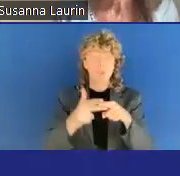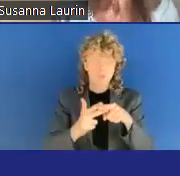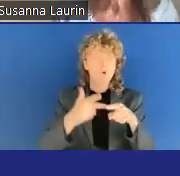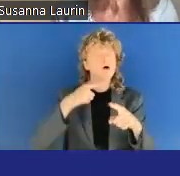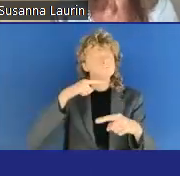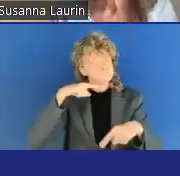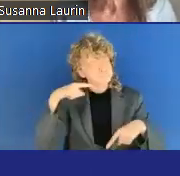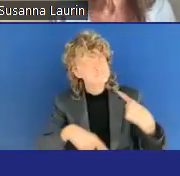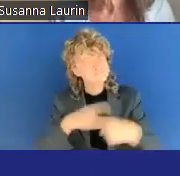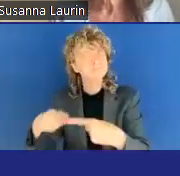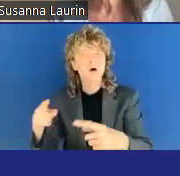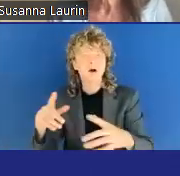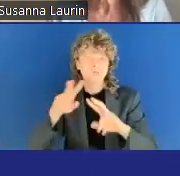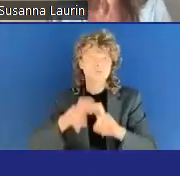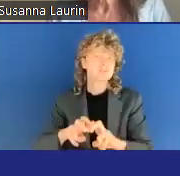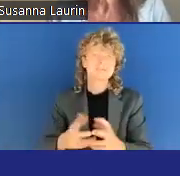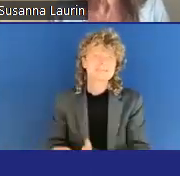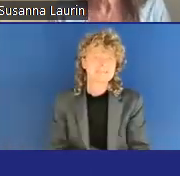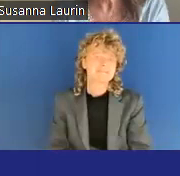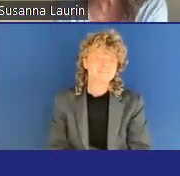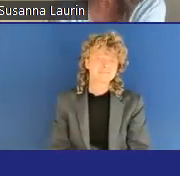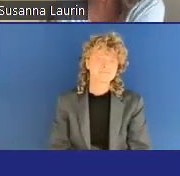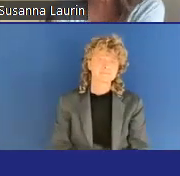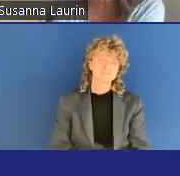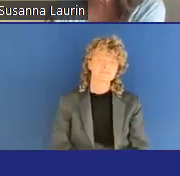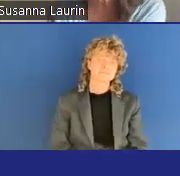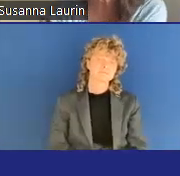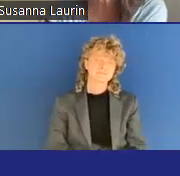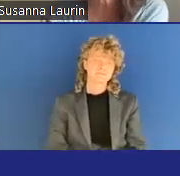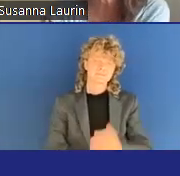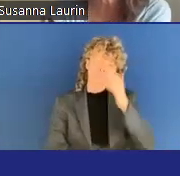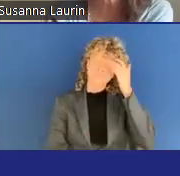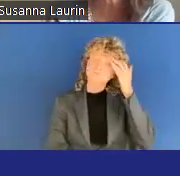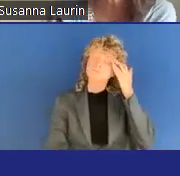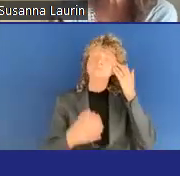So we also have a question about the EU membership. So how will the EU membership